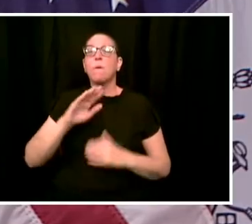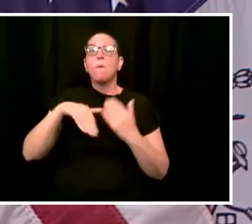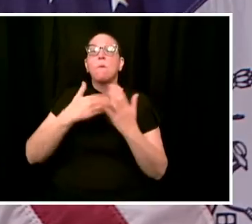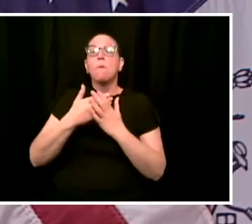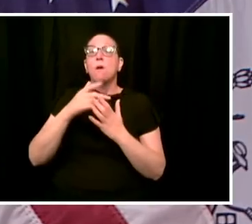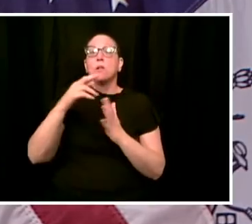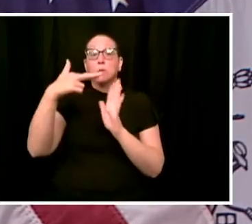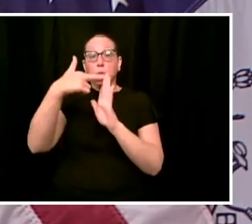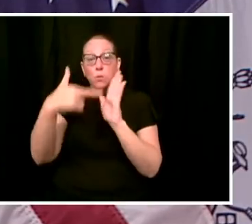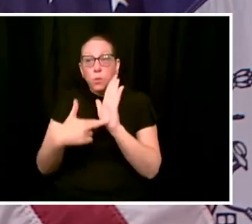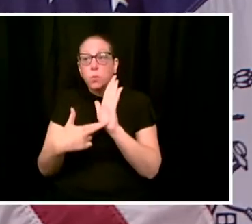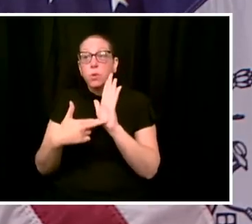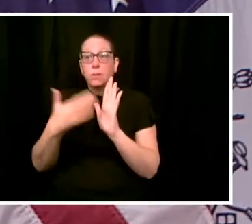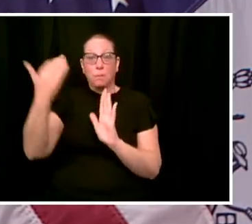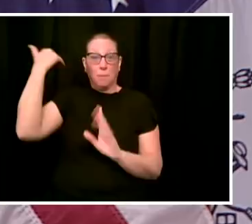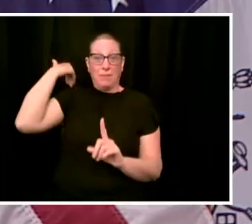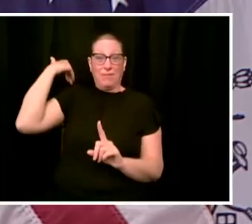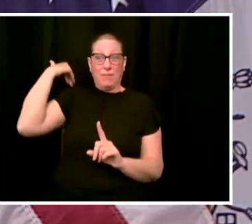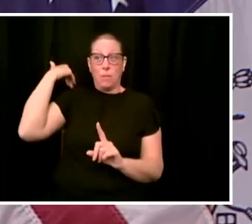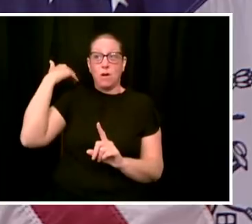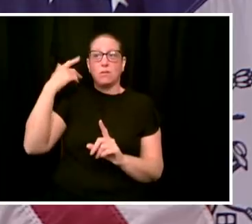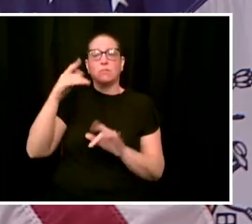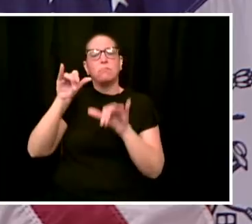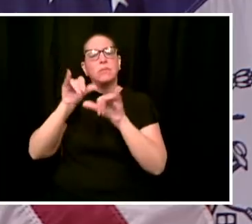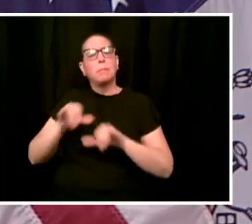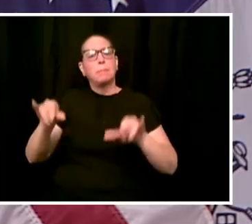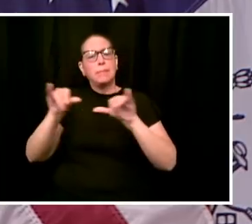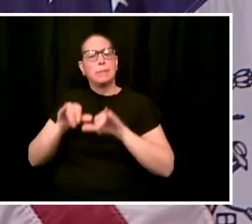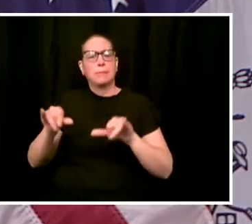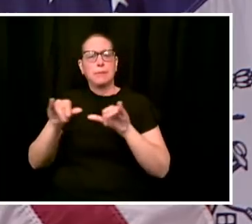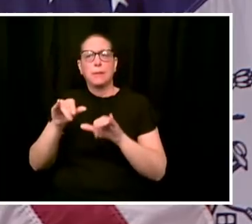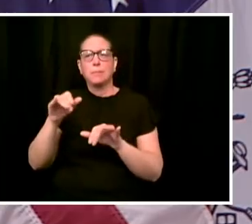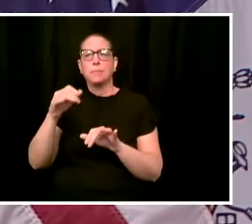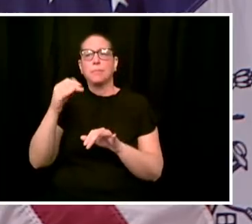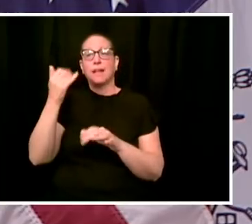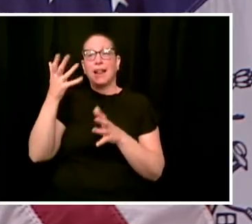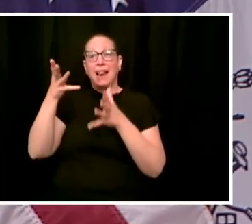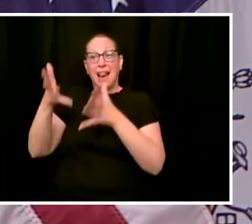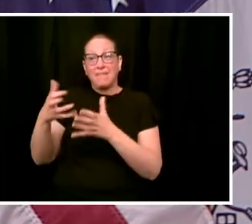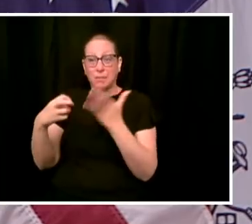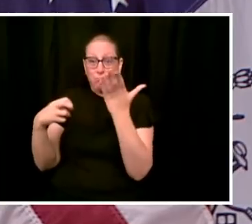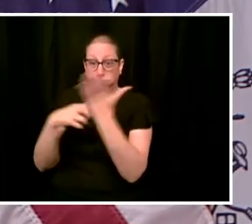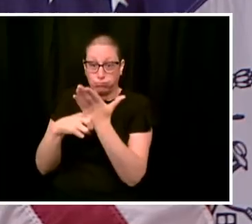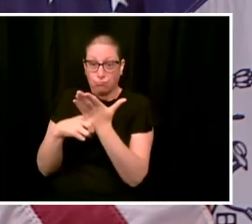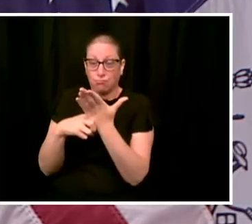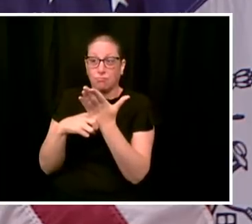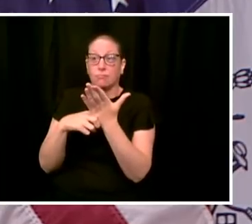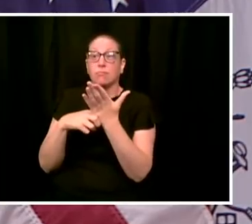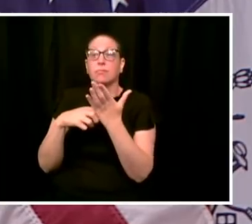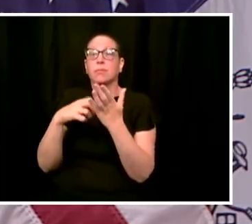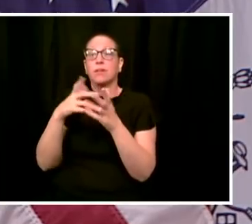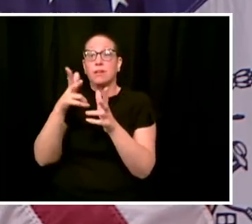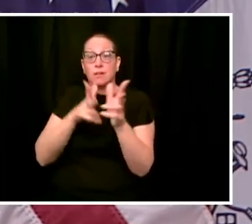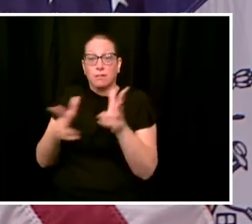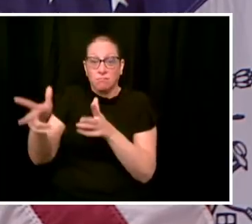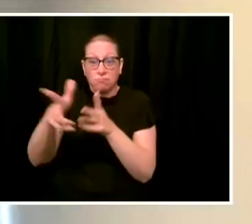APPLIED THE WAY IT NORMALLY IS APPLIED. THE SAME KIND OF